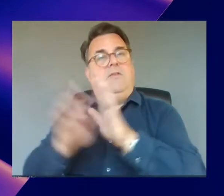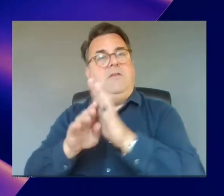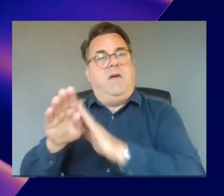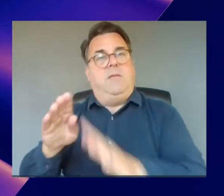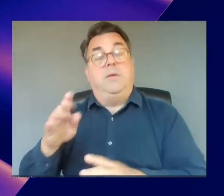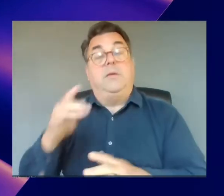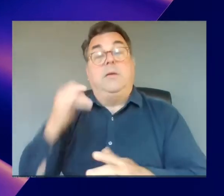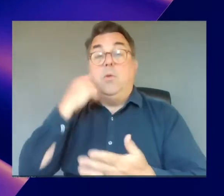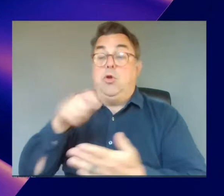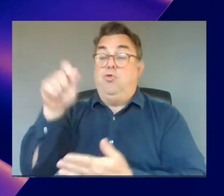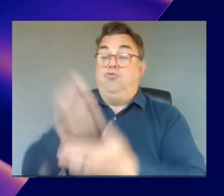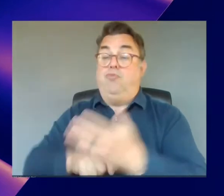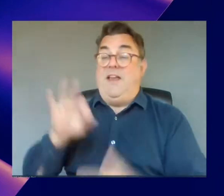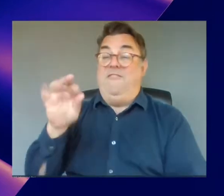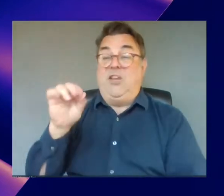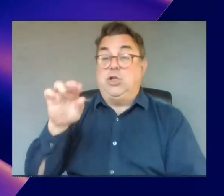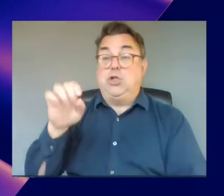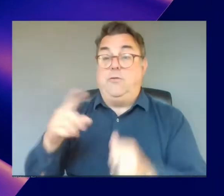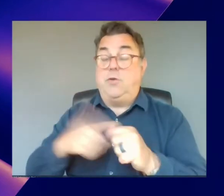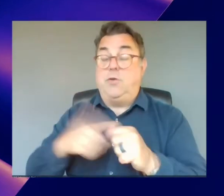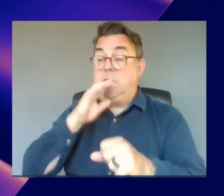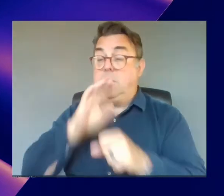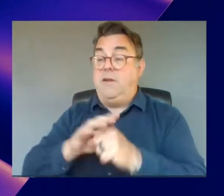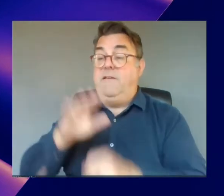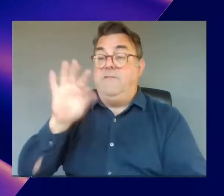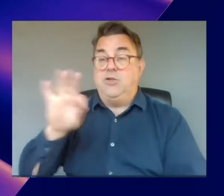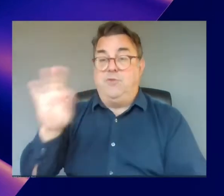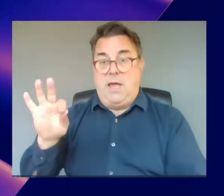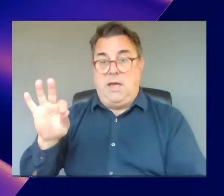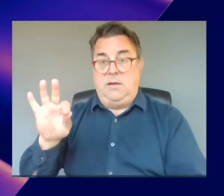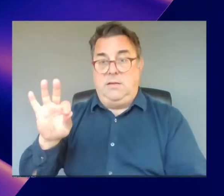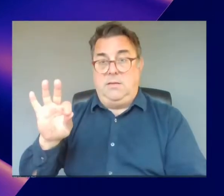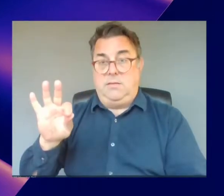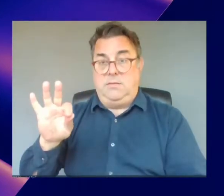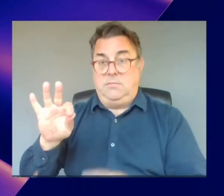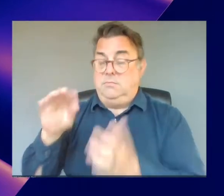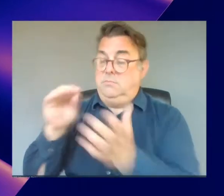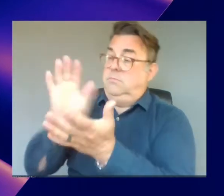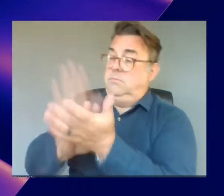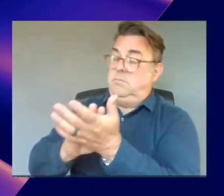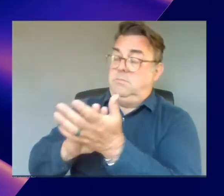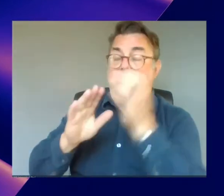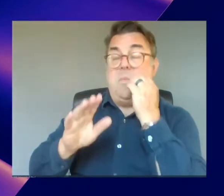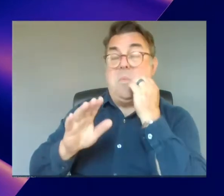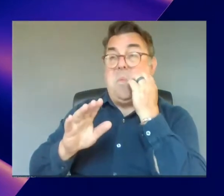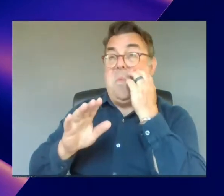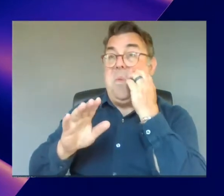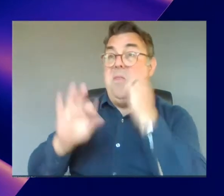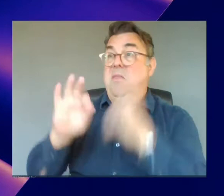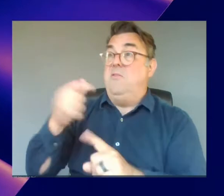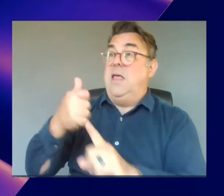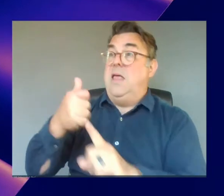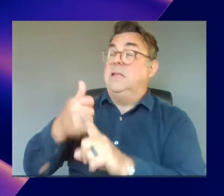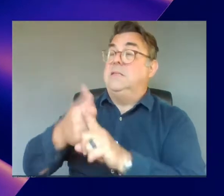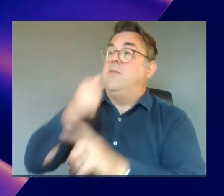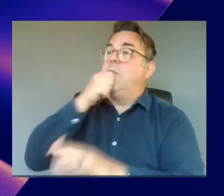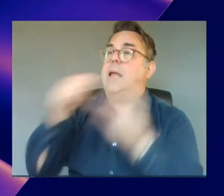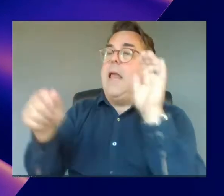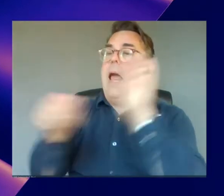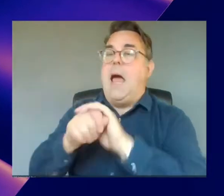the first thing you commit is a feature flag on that branch. You commit a feature flag that the flag can hide the feature. So you have your flag out there